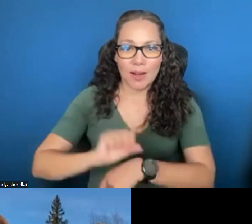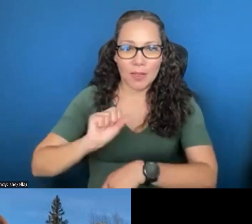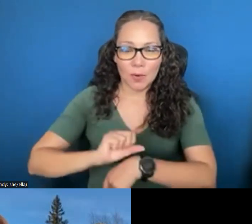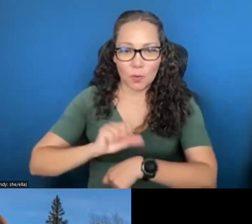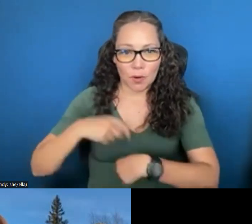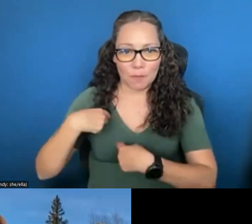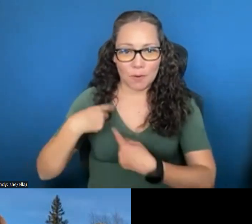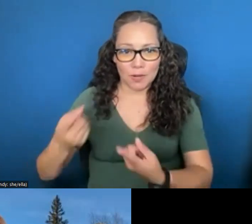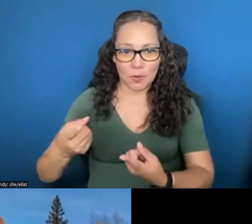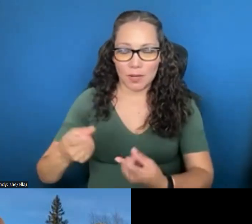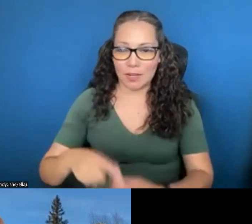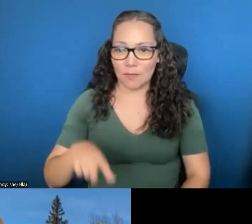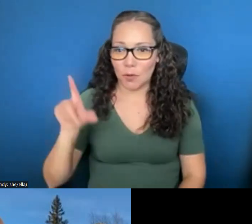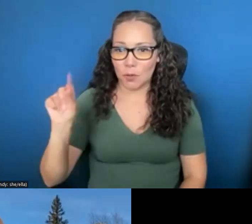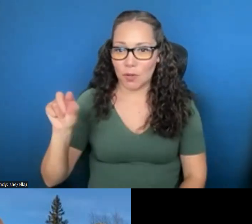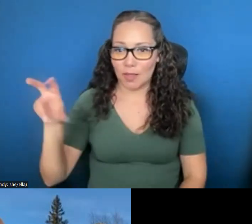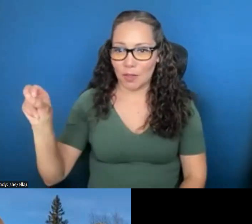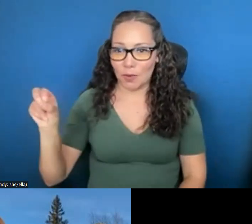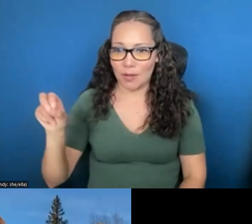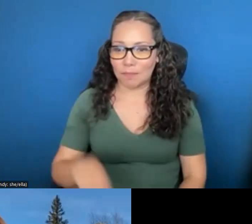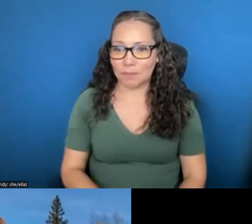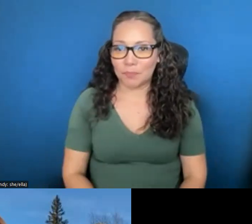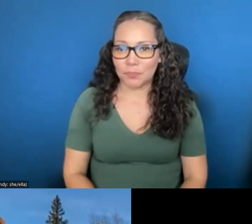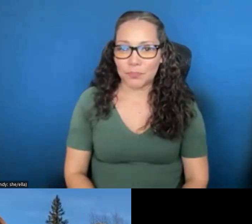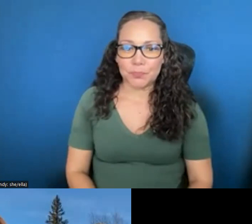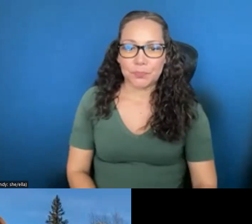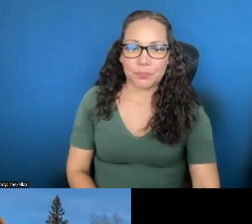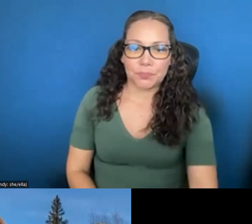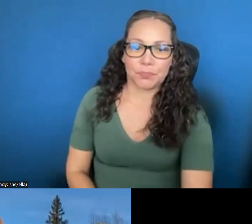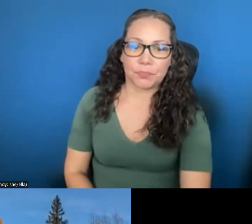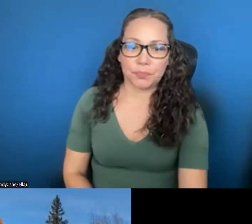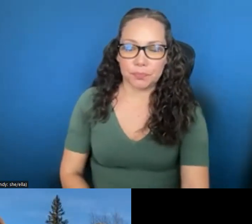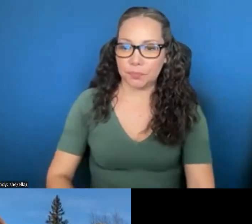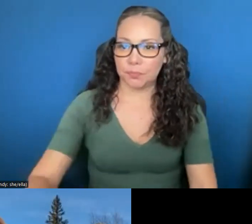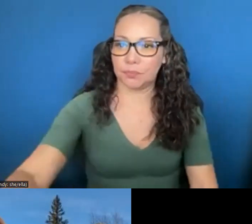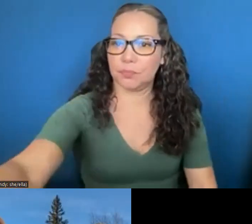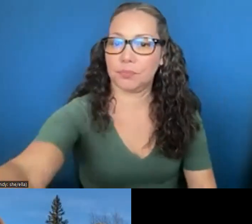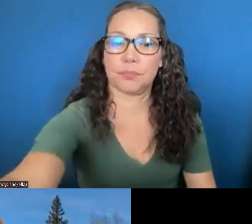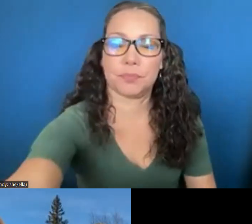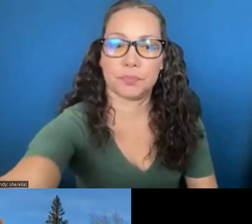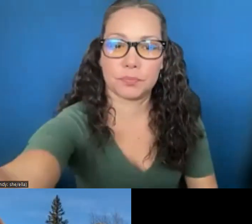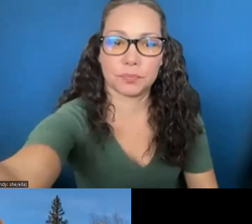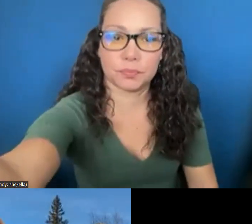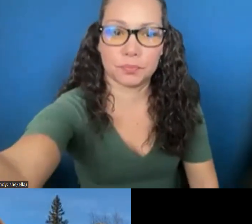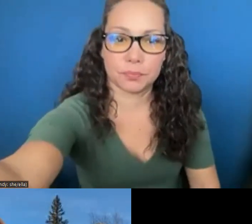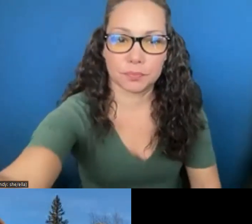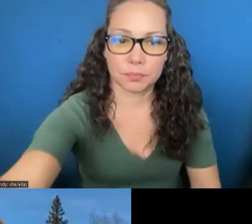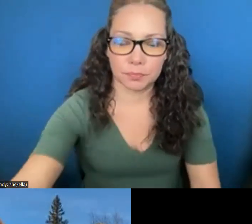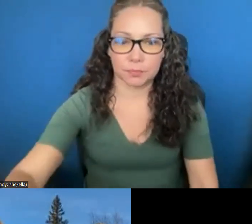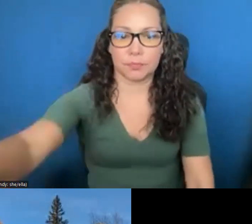here in a moment and I'll just stall a little longer and I'll also thank there's a slide that